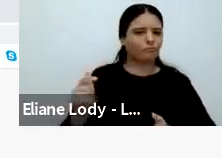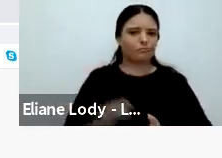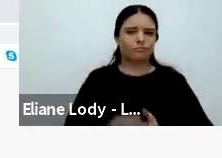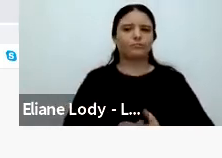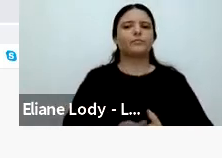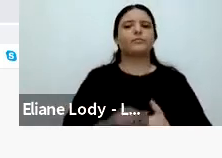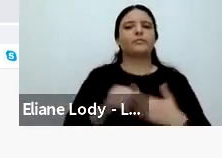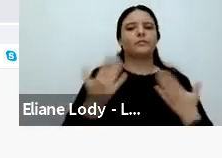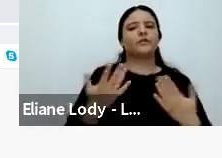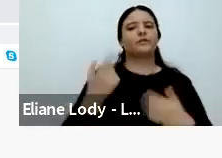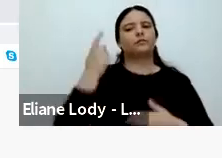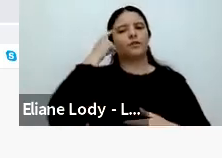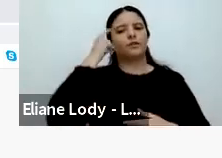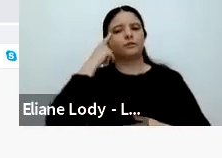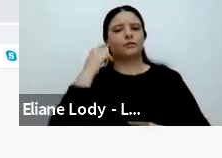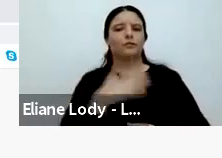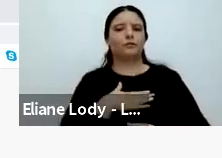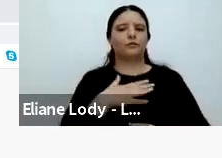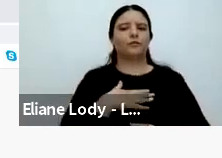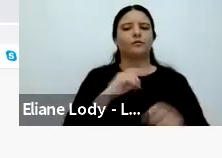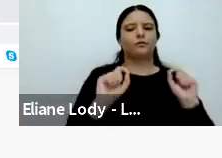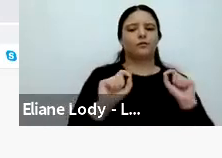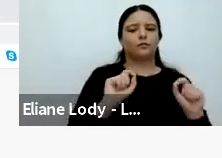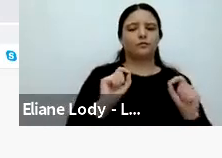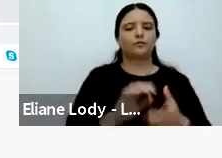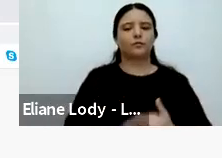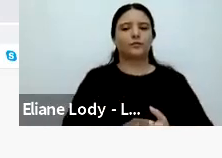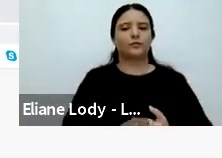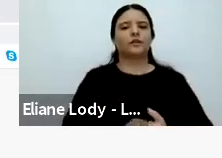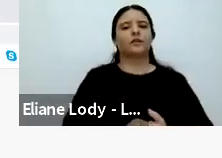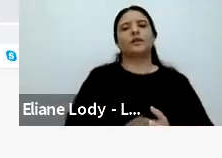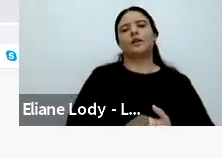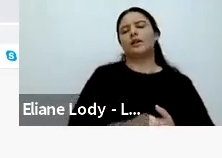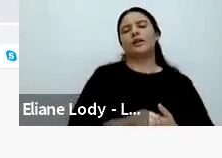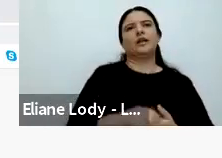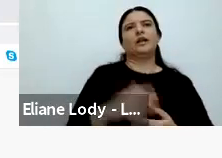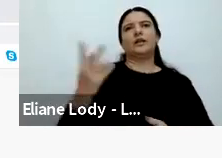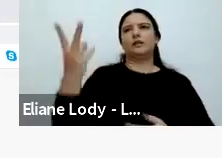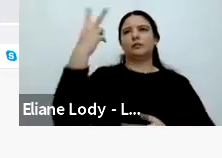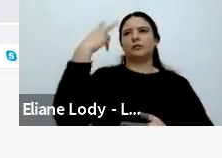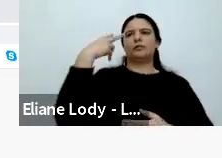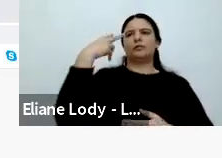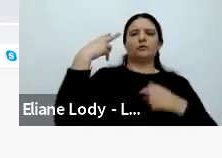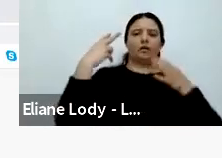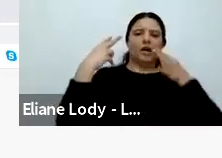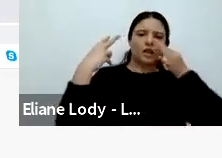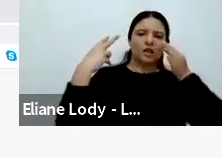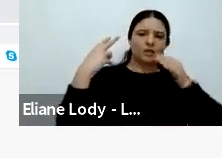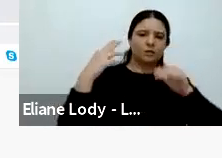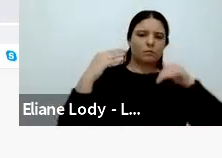listening to each other and of course my view is that what they didn't really need. to do to do is listen to me more do is listen to me more.